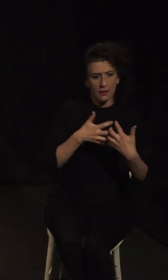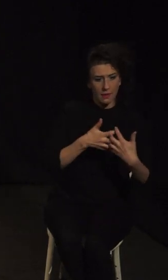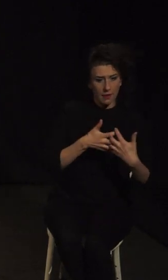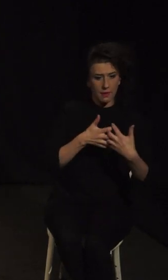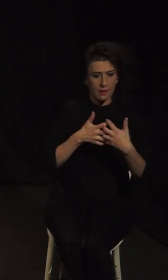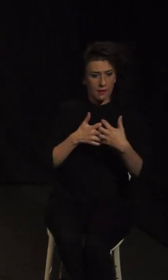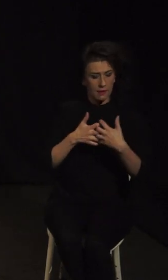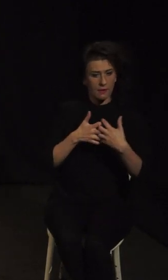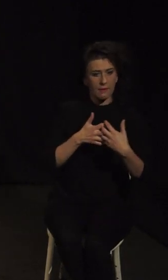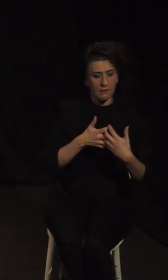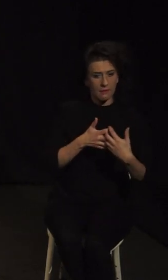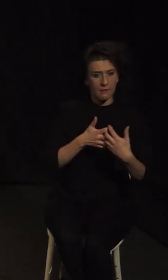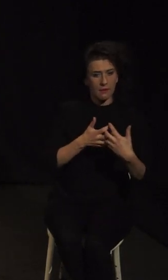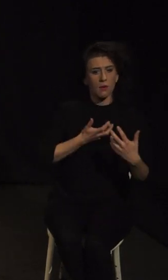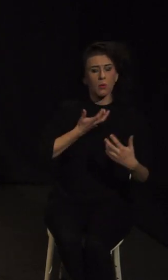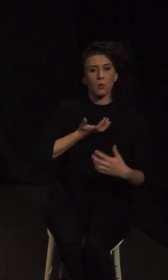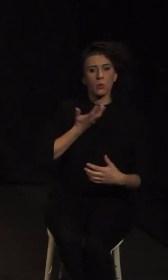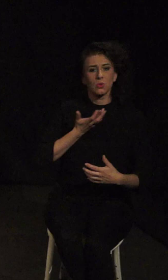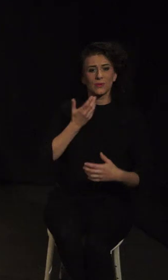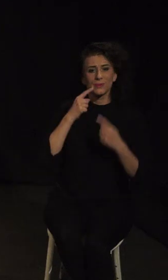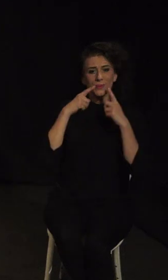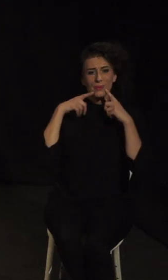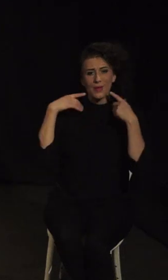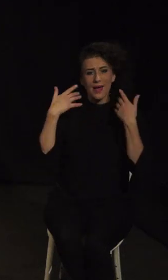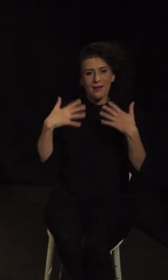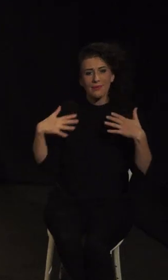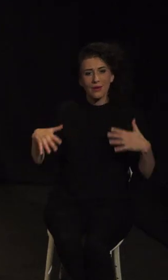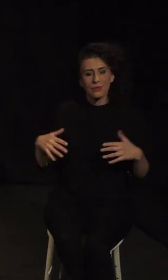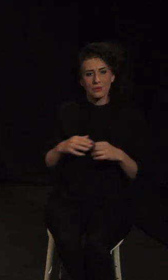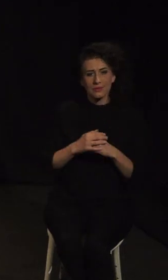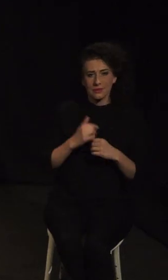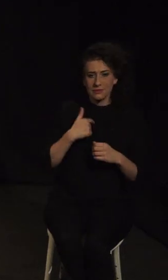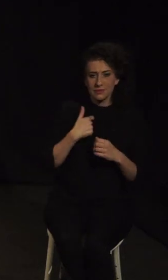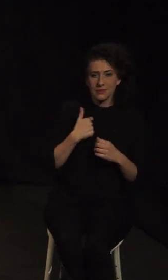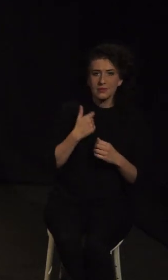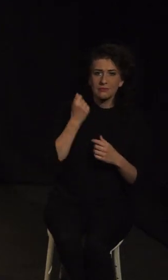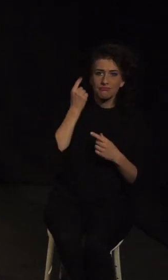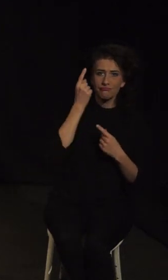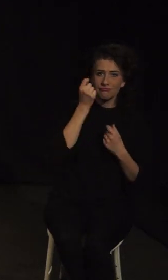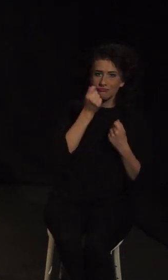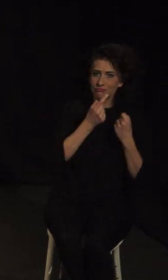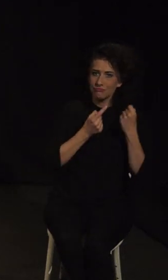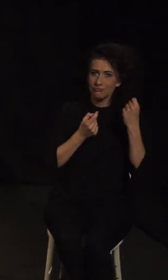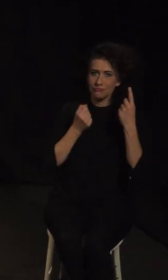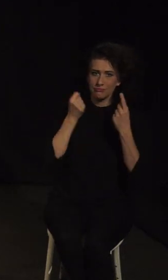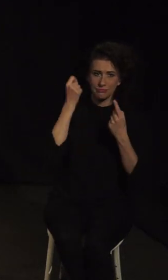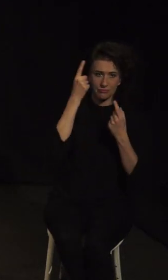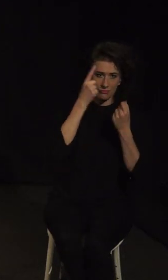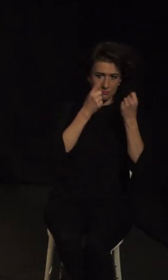It is necessary to feel the joy while interpreting it. Something like...